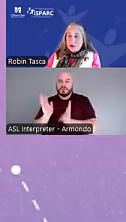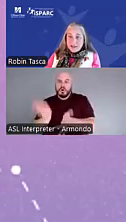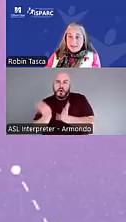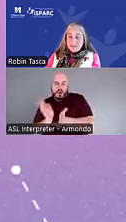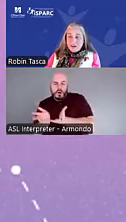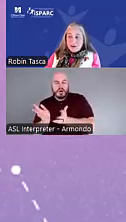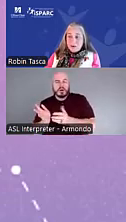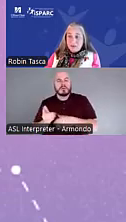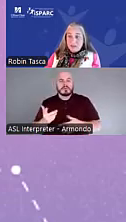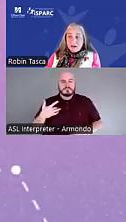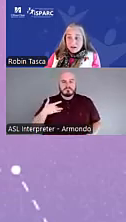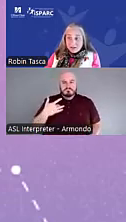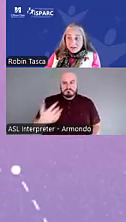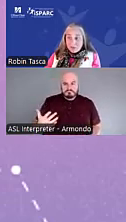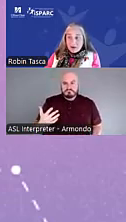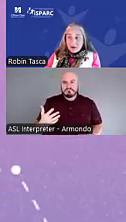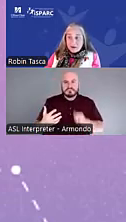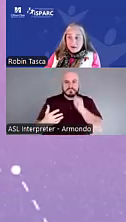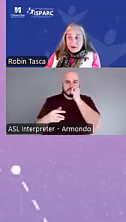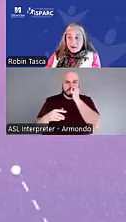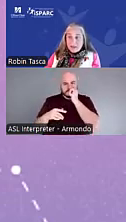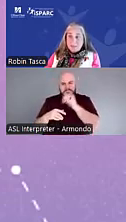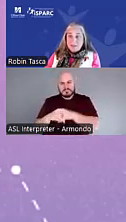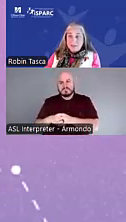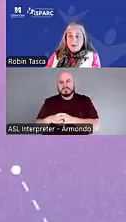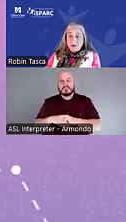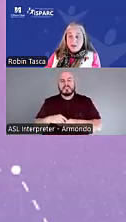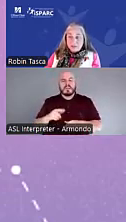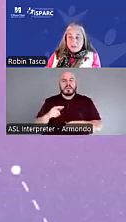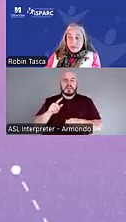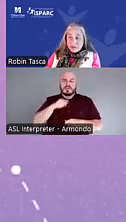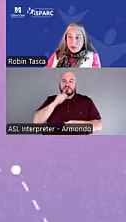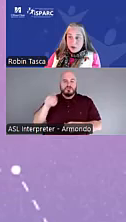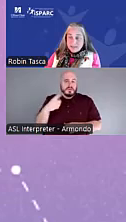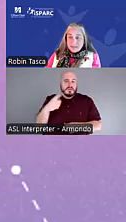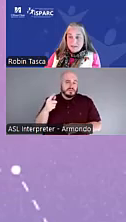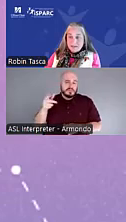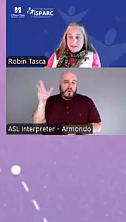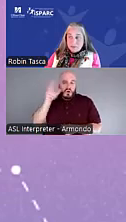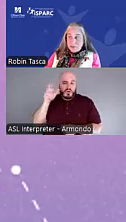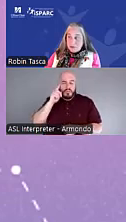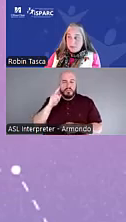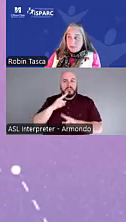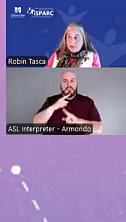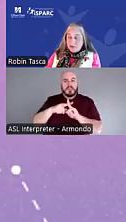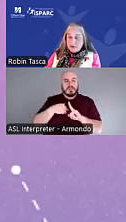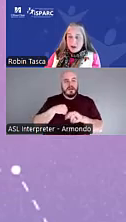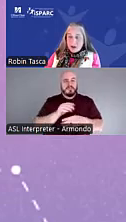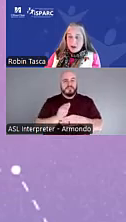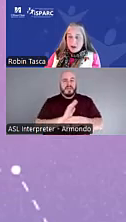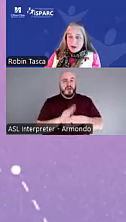Podcasts are not only audio podcasts, but they are also video podcasts that are extremely popular